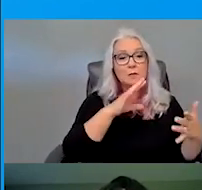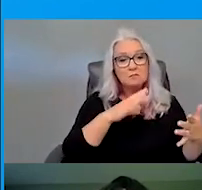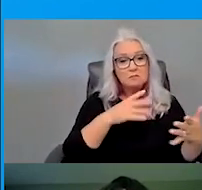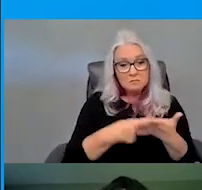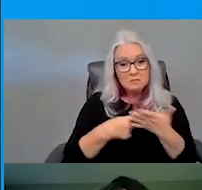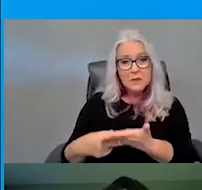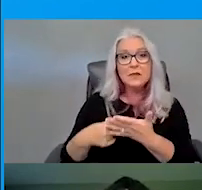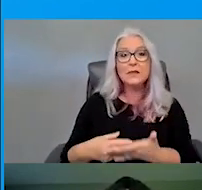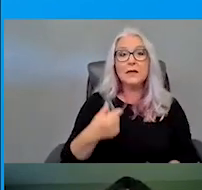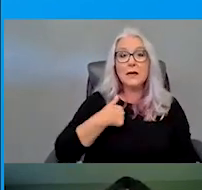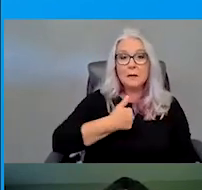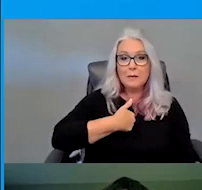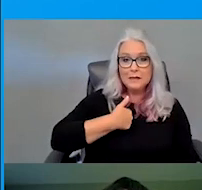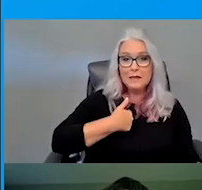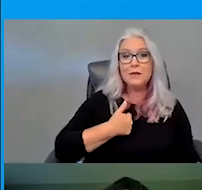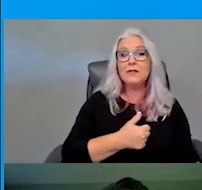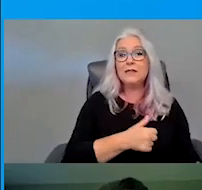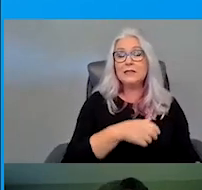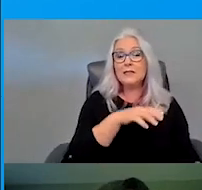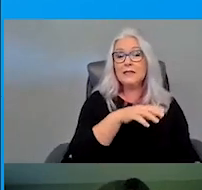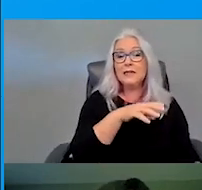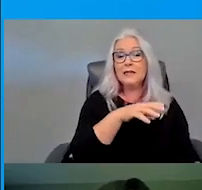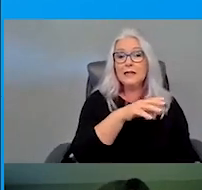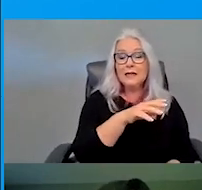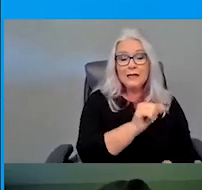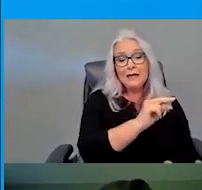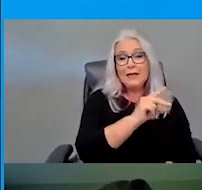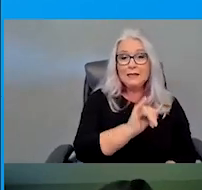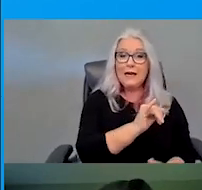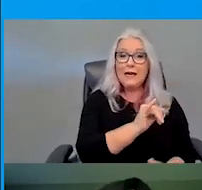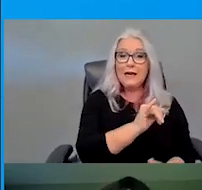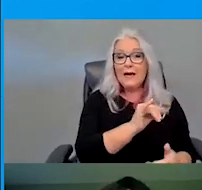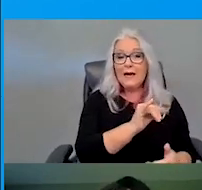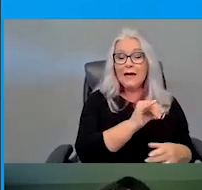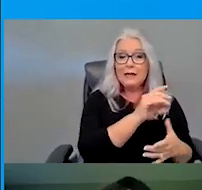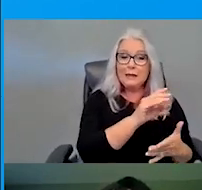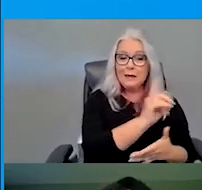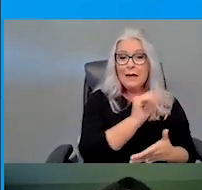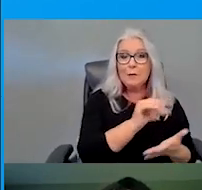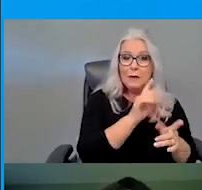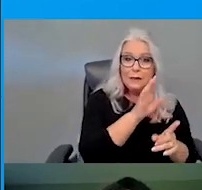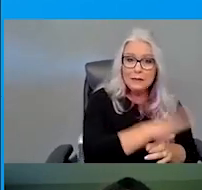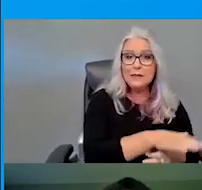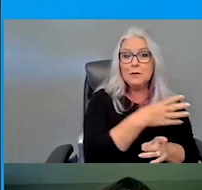definitions. Dr. Guidry-Grimes will go through foundations of